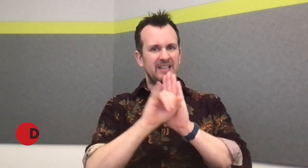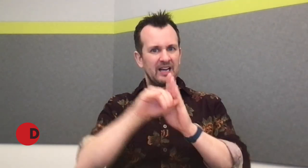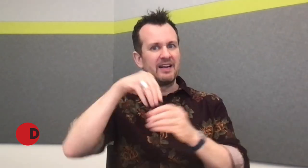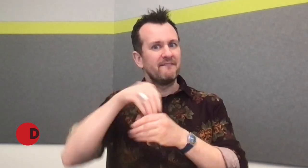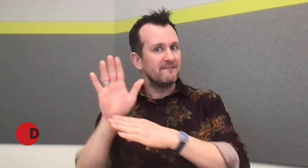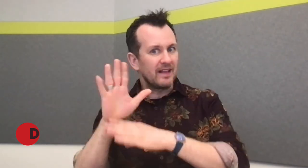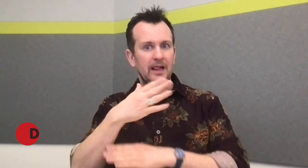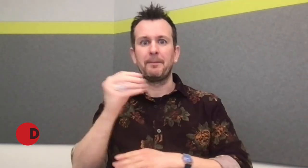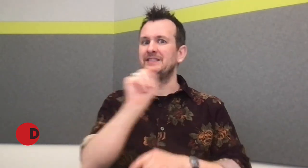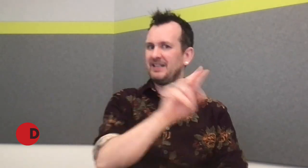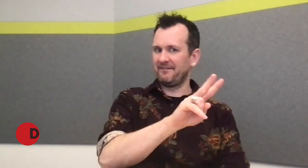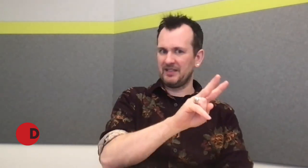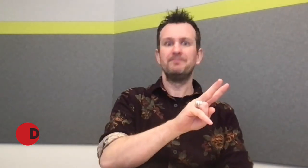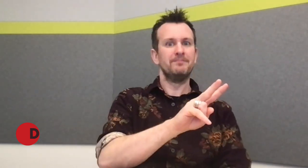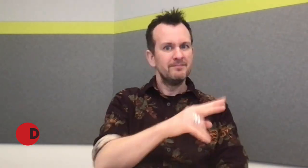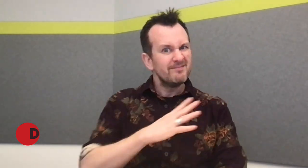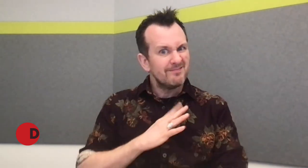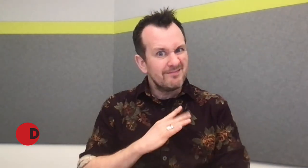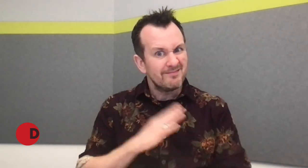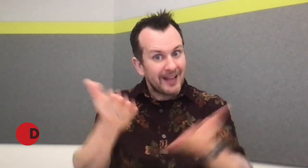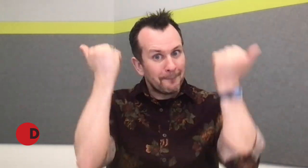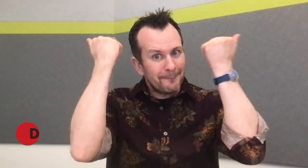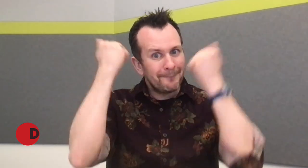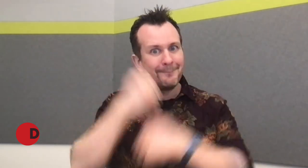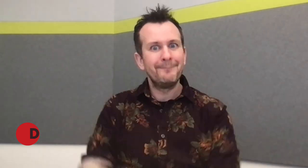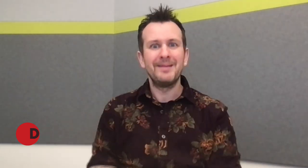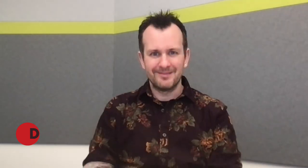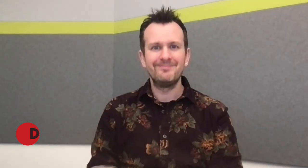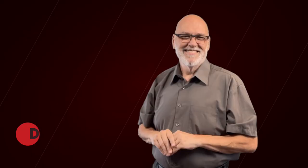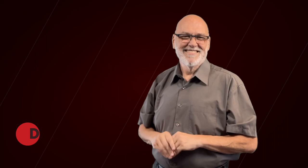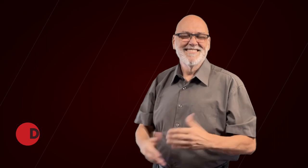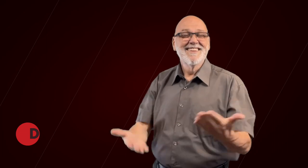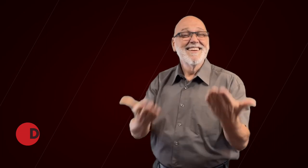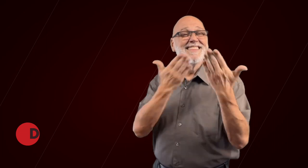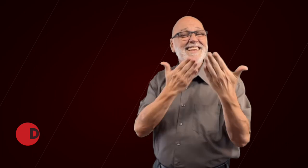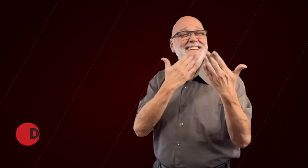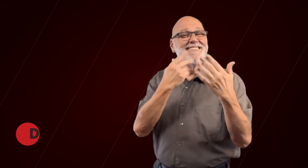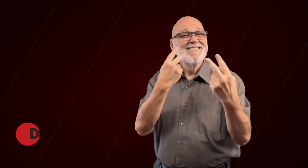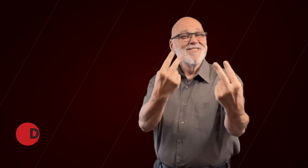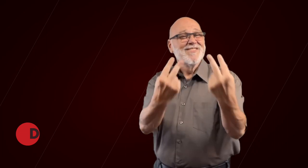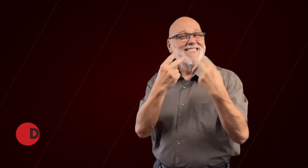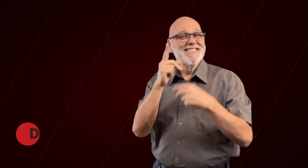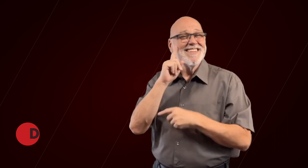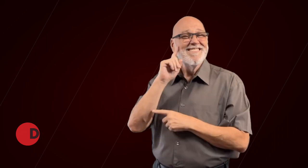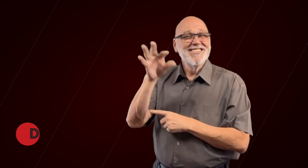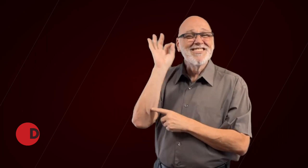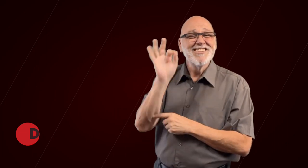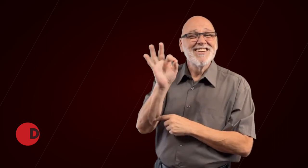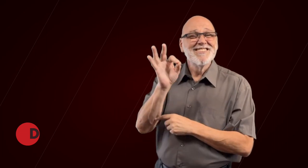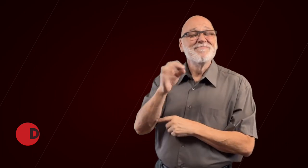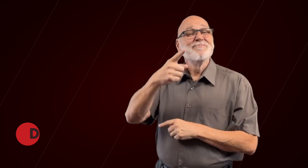identities in film and TV. Thank you for watching DeafDots.